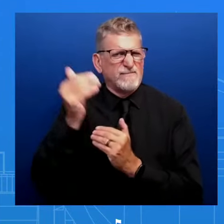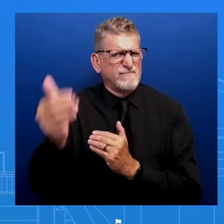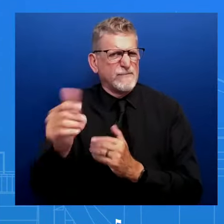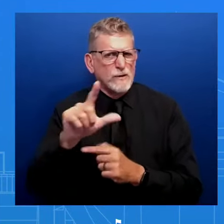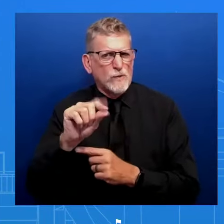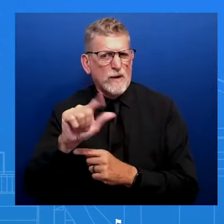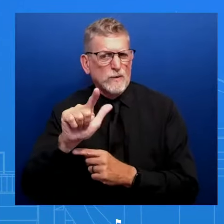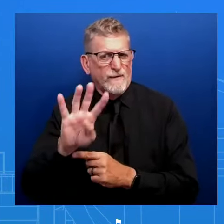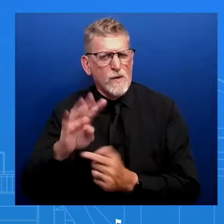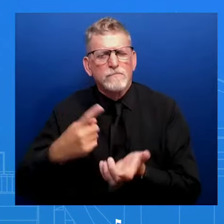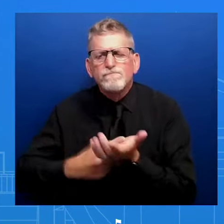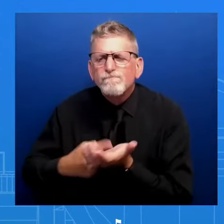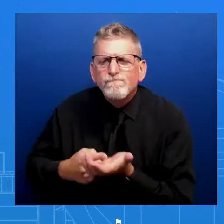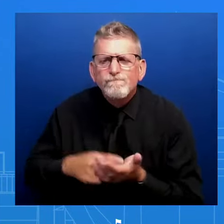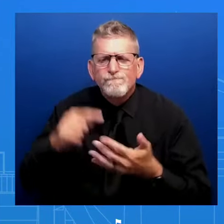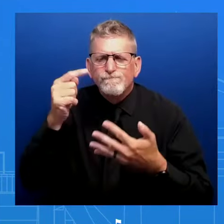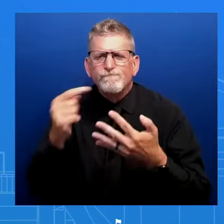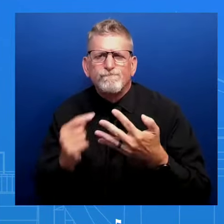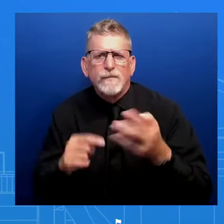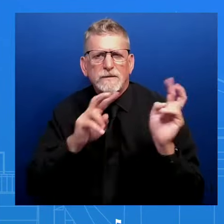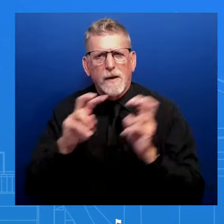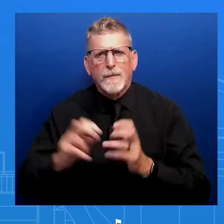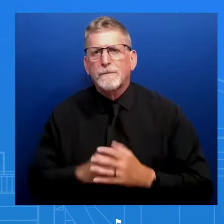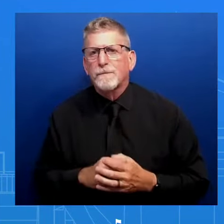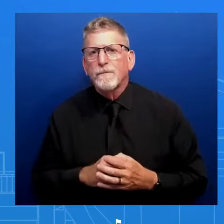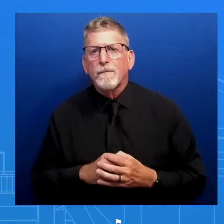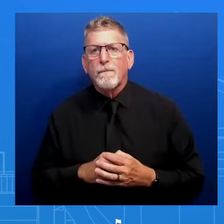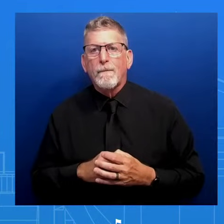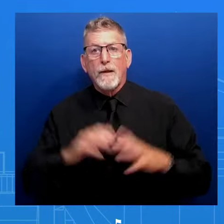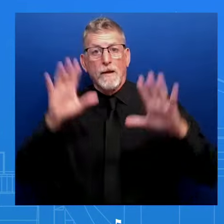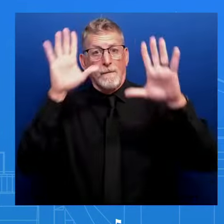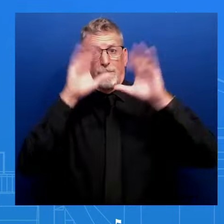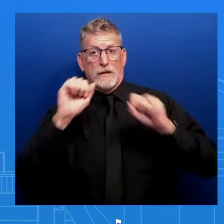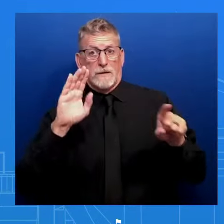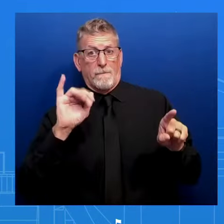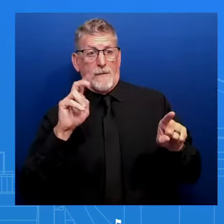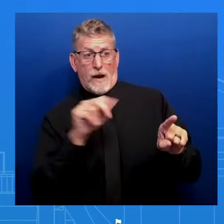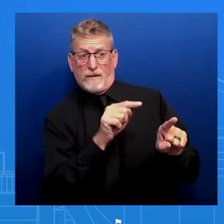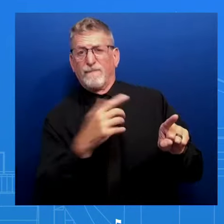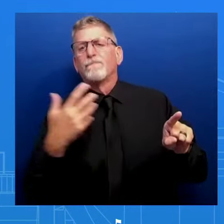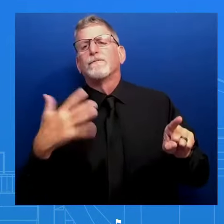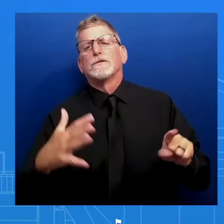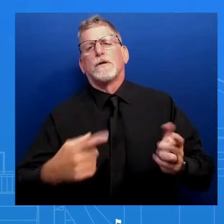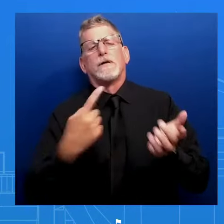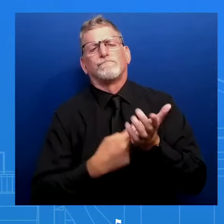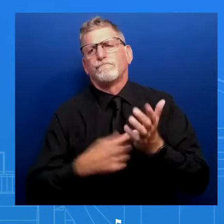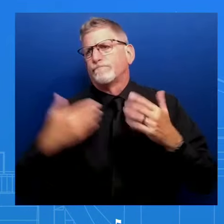with Prime Minister Meloni a number of times since she took office last fall, including in Bali at the G20 Summit,